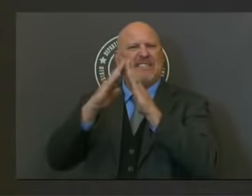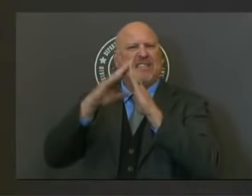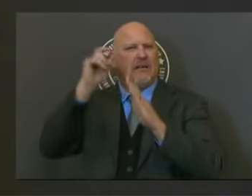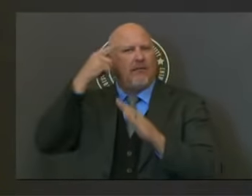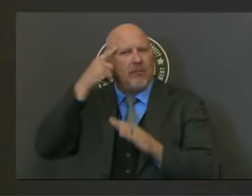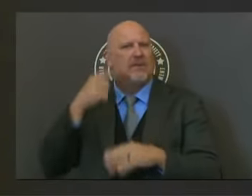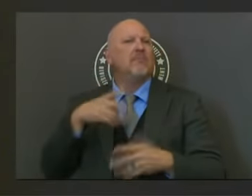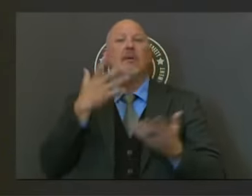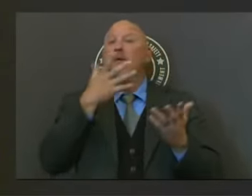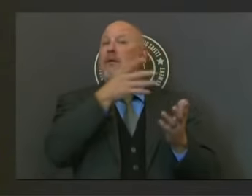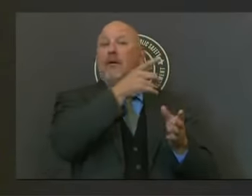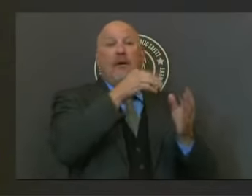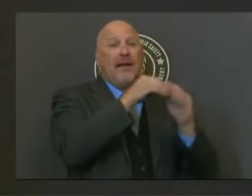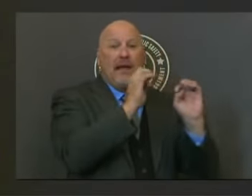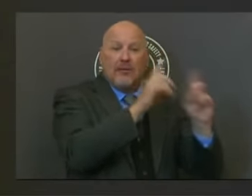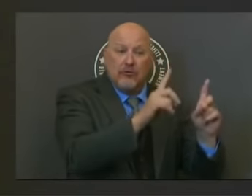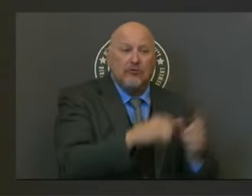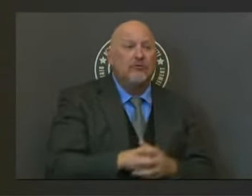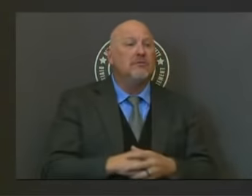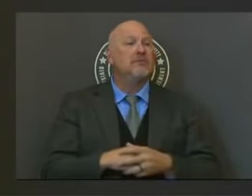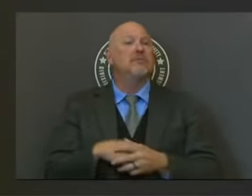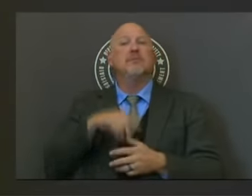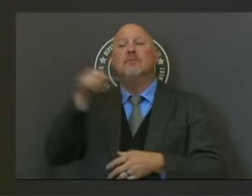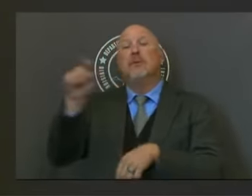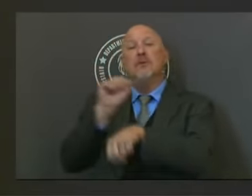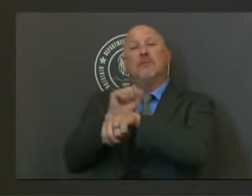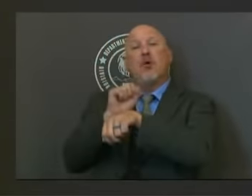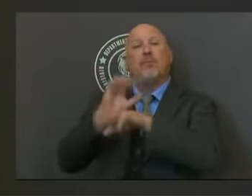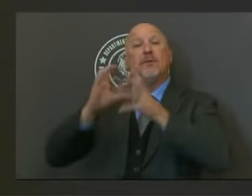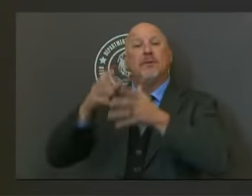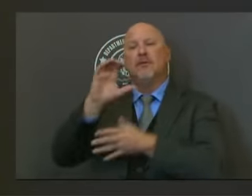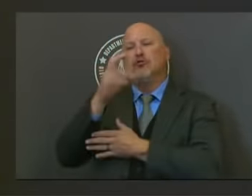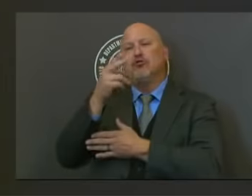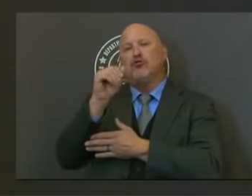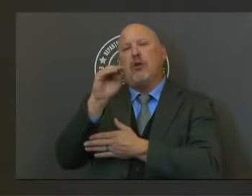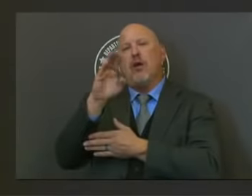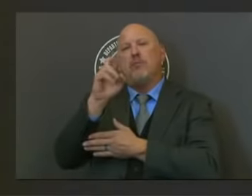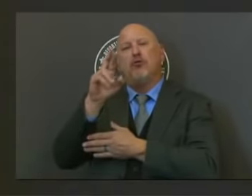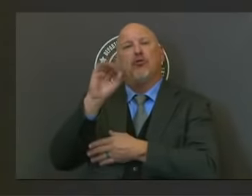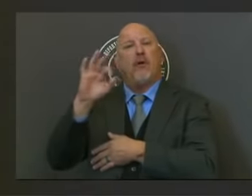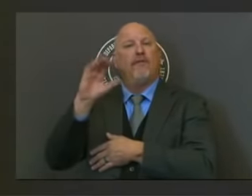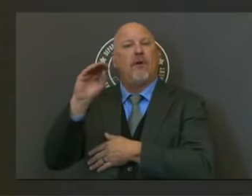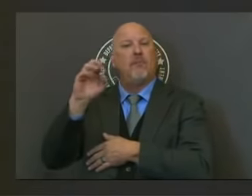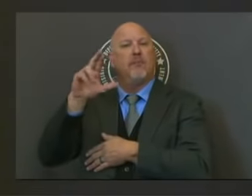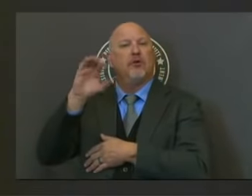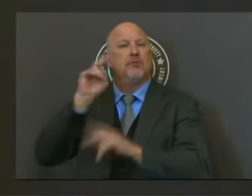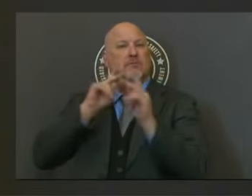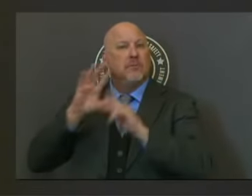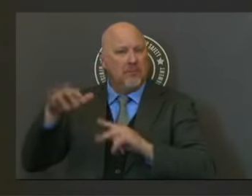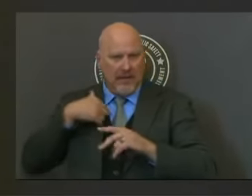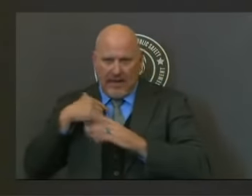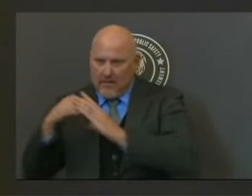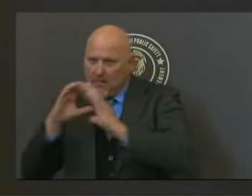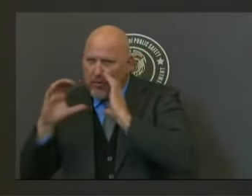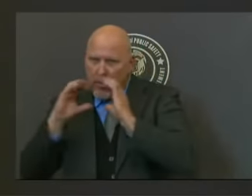announcing this information so that everybody has clarity as to